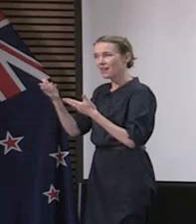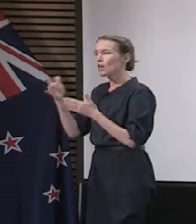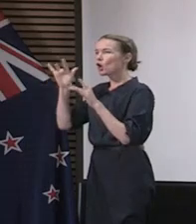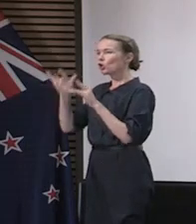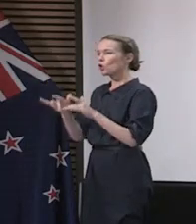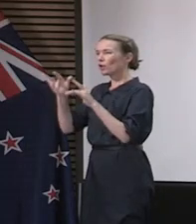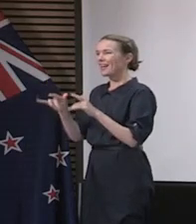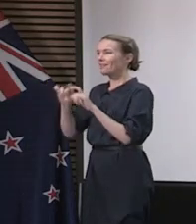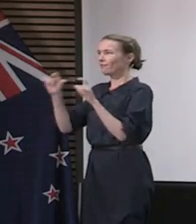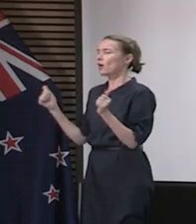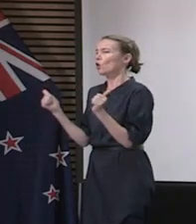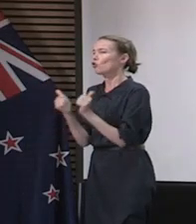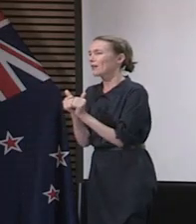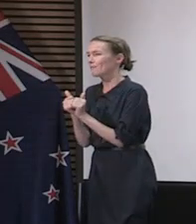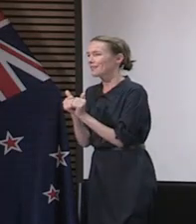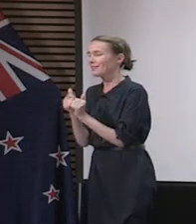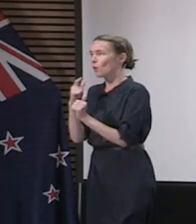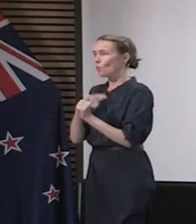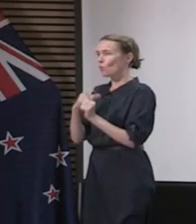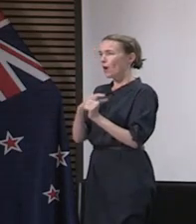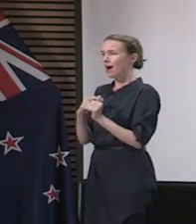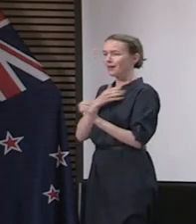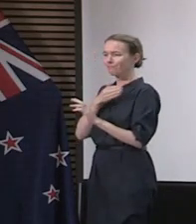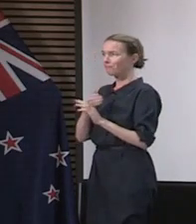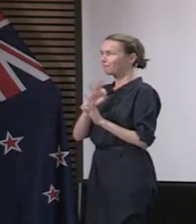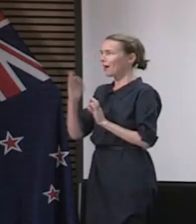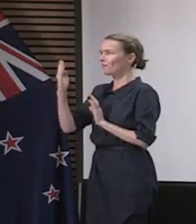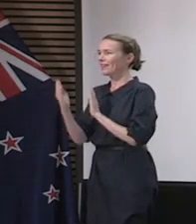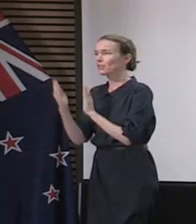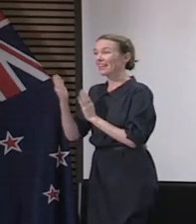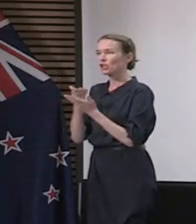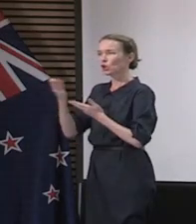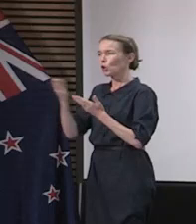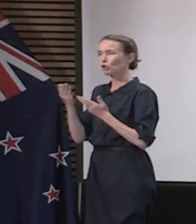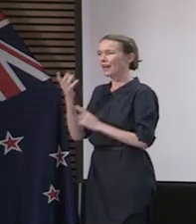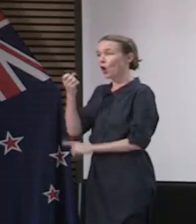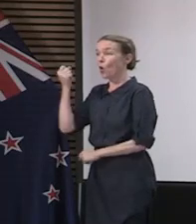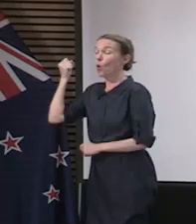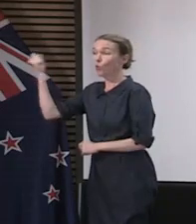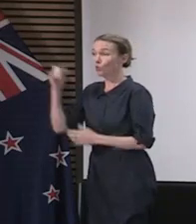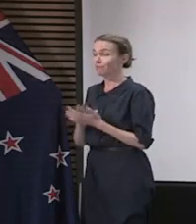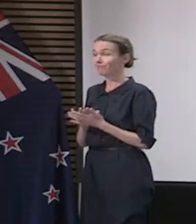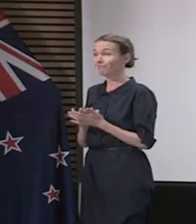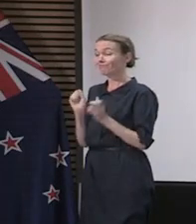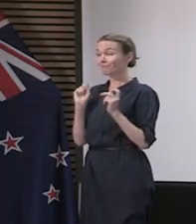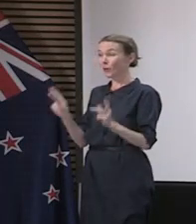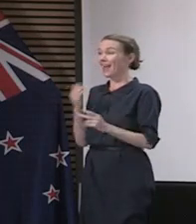bring any finality or closure to that at this time, just because really that face-to-face contact in our